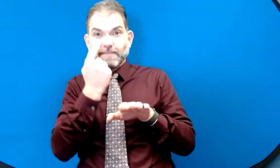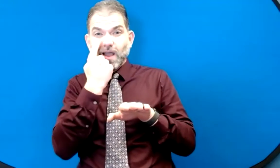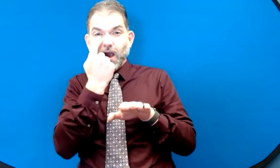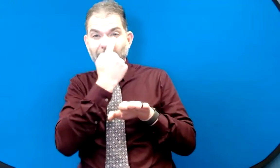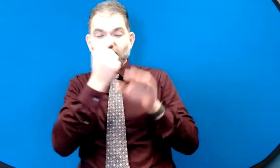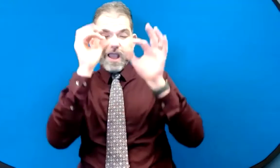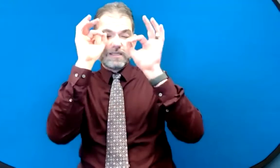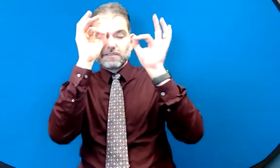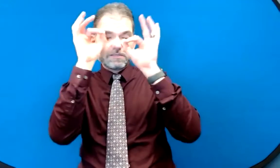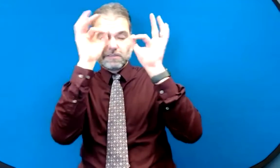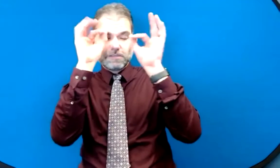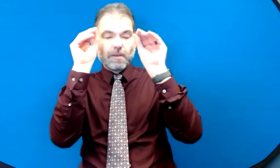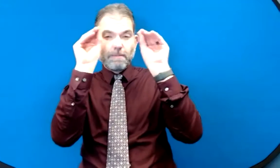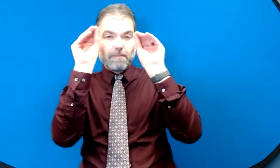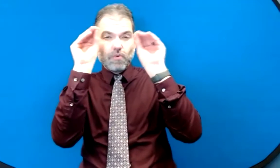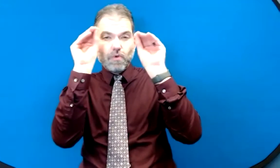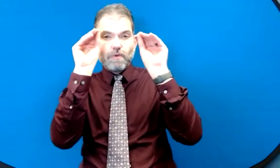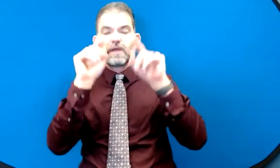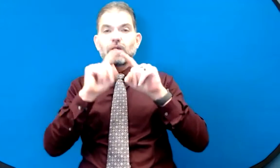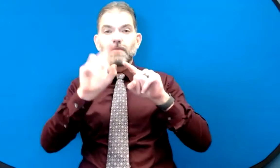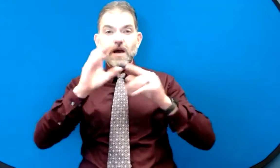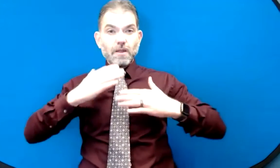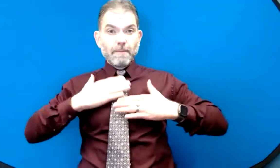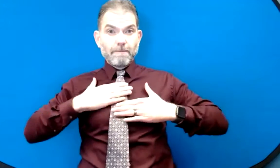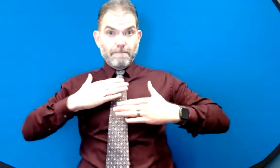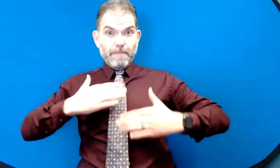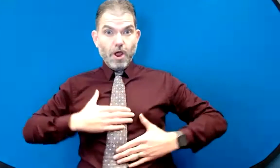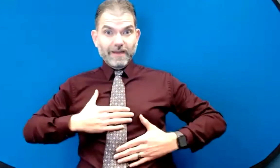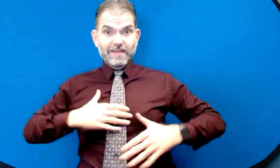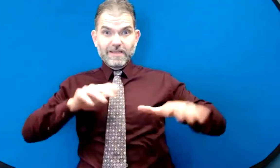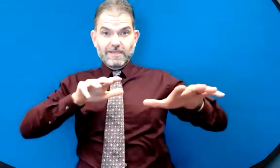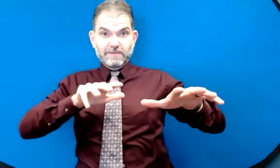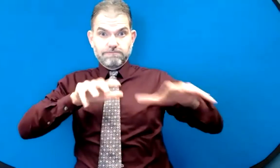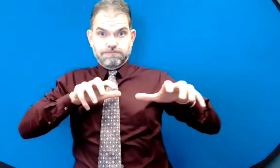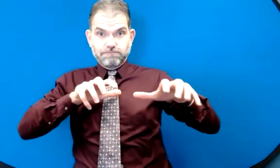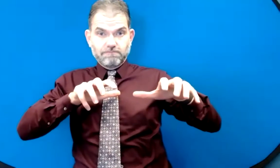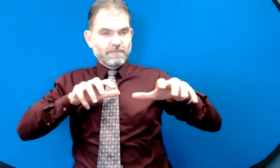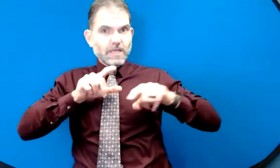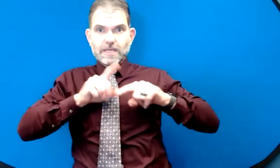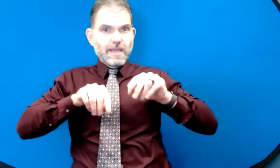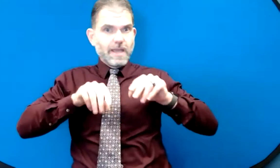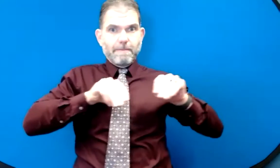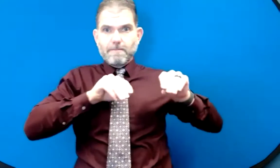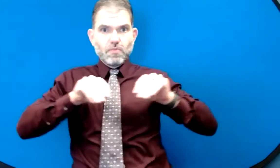ASL Interpreter: Well, Rem. Sleep is when you're ASL Interpreter: eyes move while you're sleeping. ASL Interpreter: but your body.